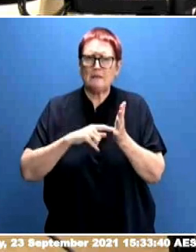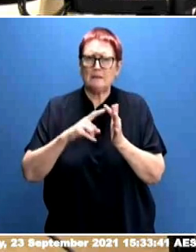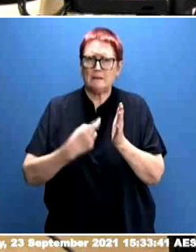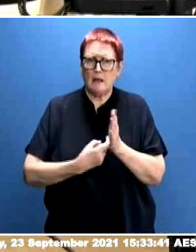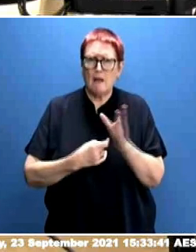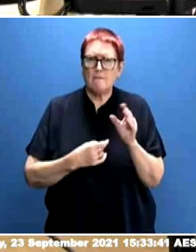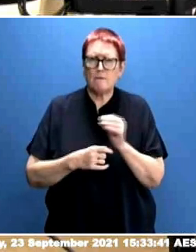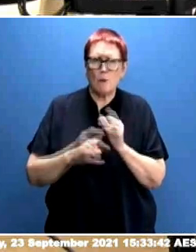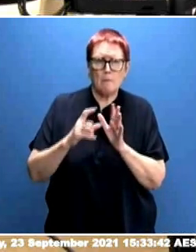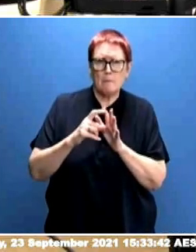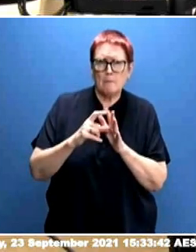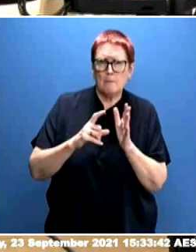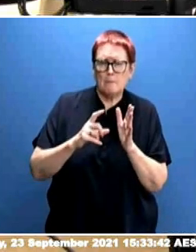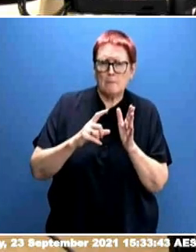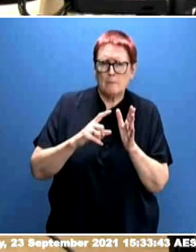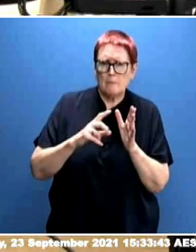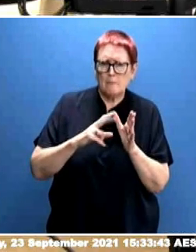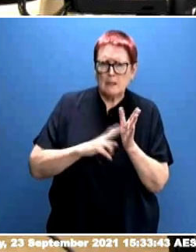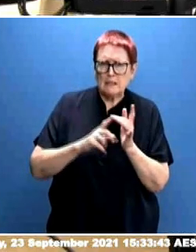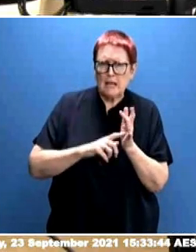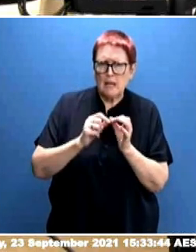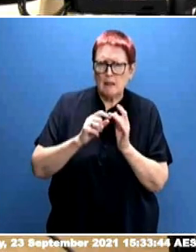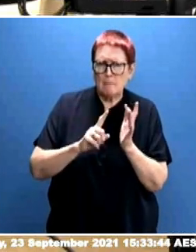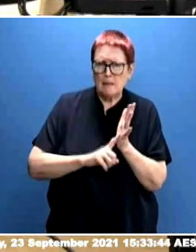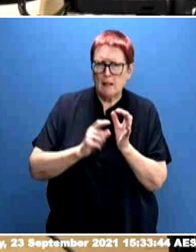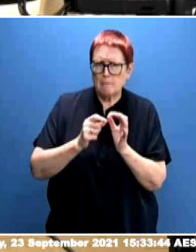I'm not sure if you were across that evidence, but one of the points that